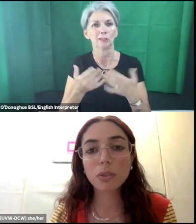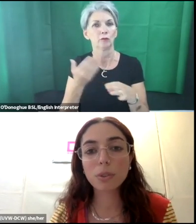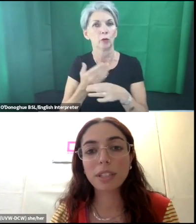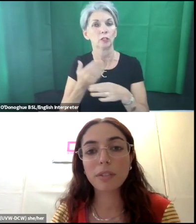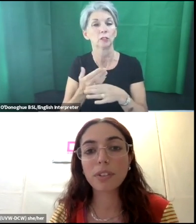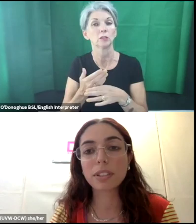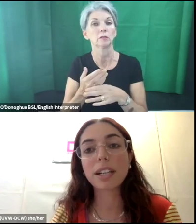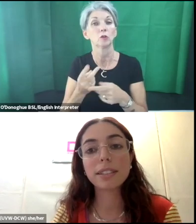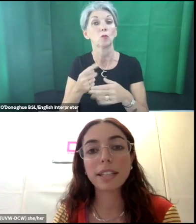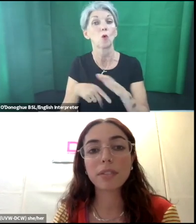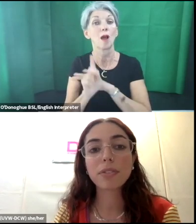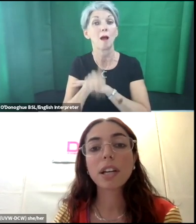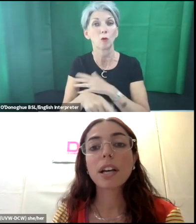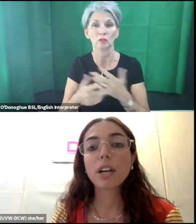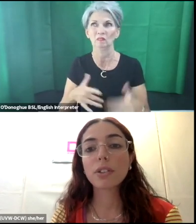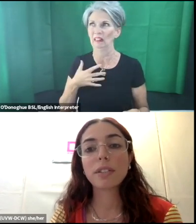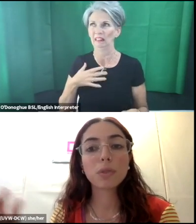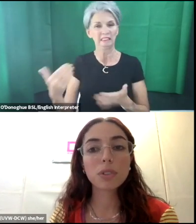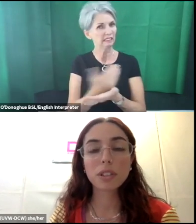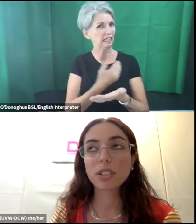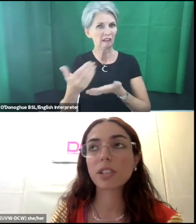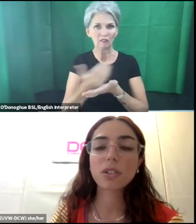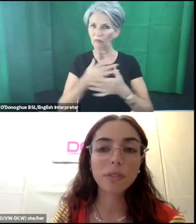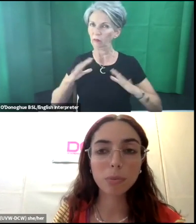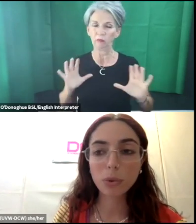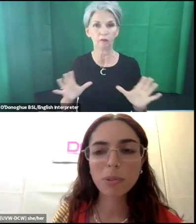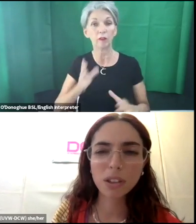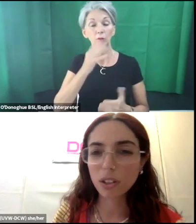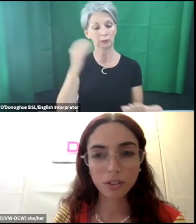So when they felt unsafe they've used a section of employment law